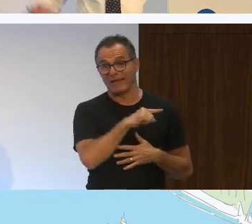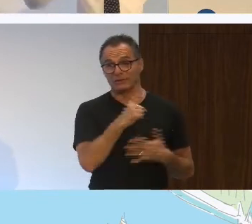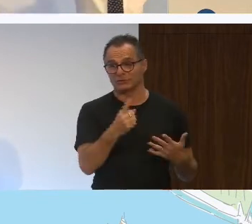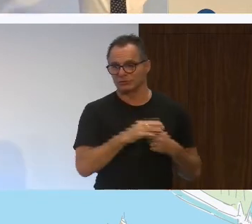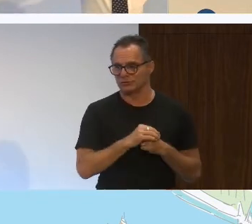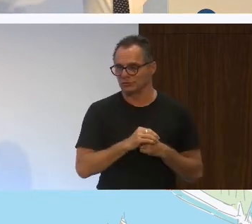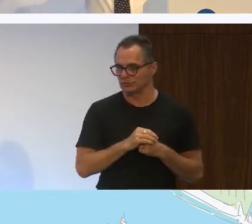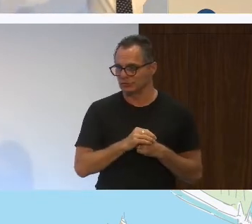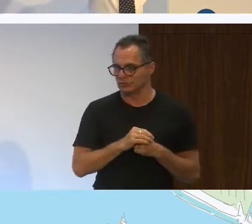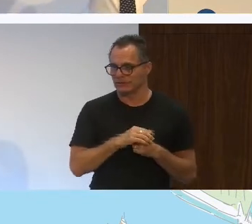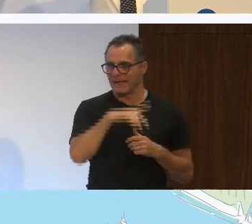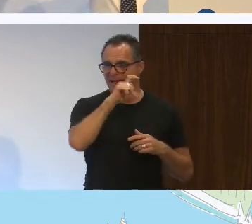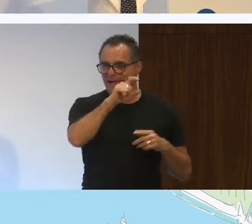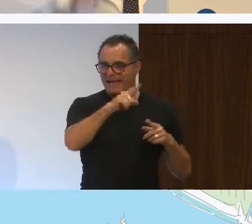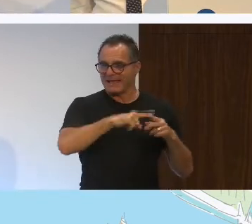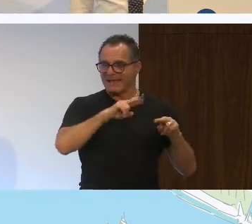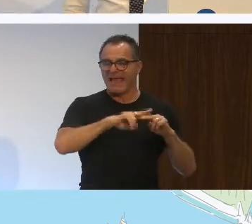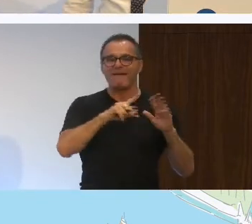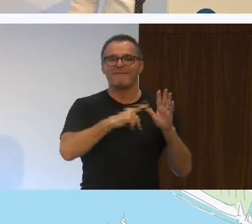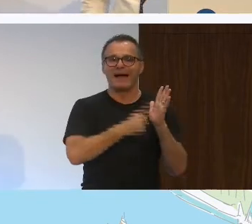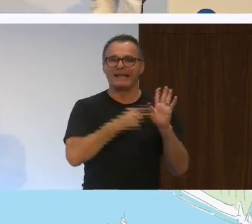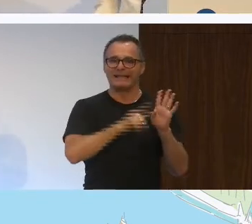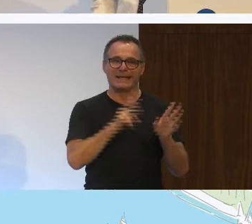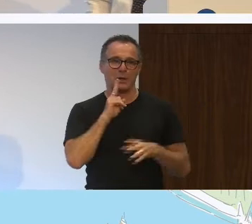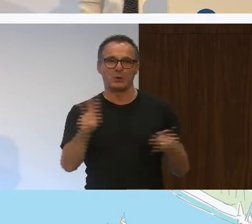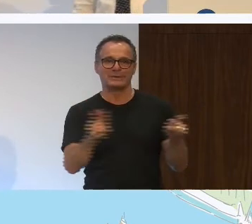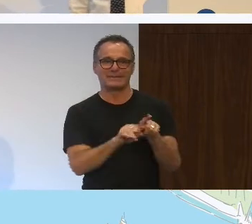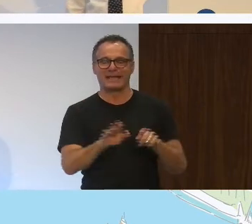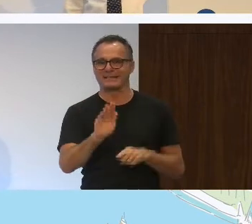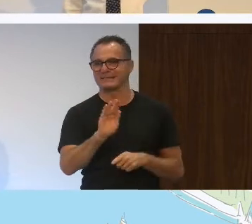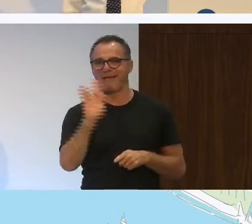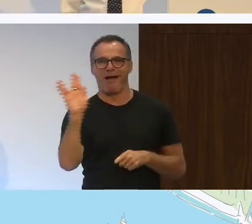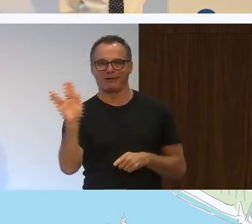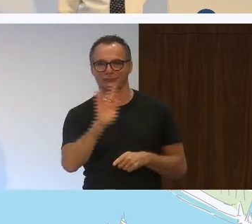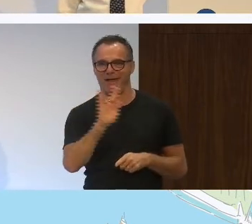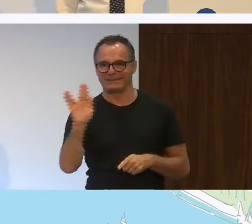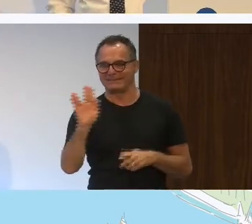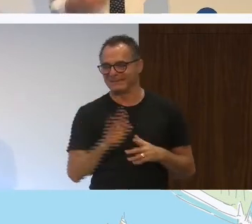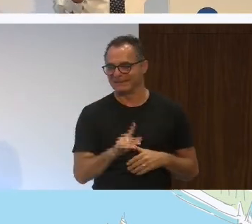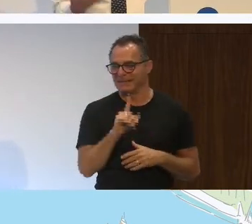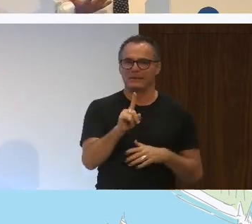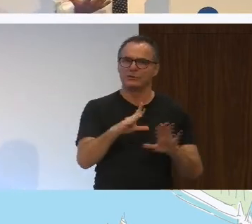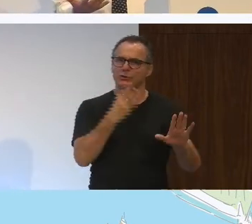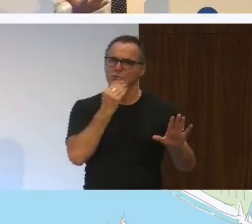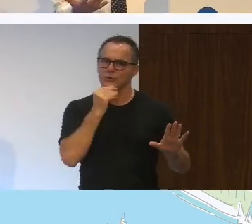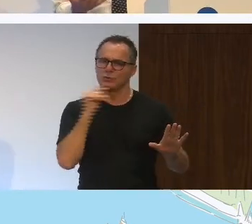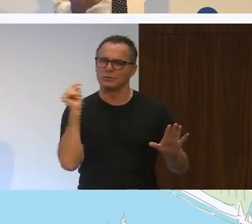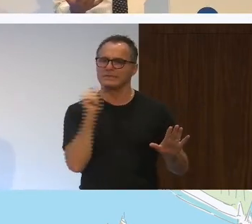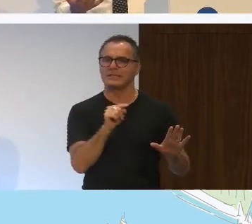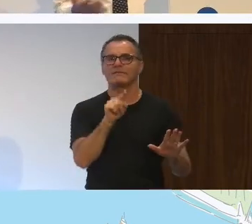It's like sort of a Star Trek thing that you put only for a separate orbital nerve stimulator and use this for acute attacks.